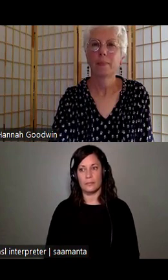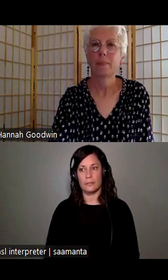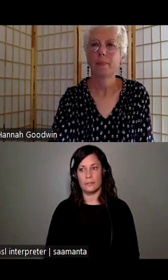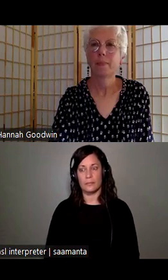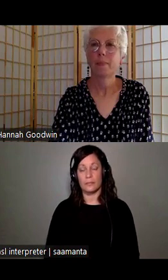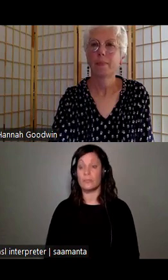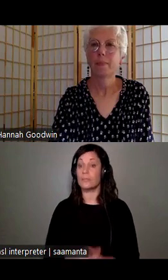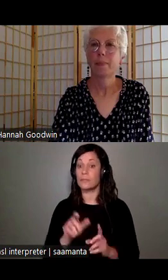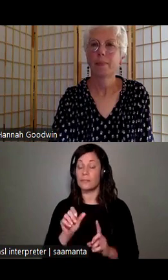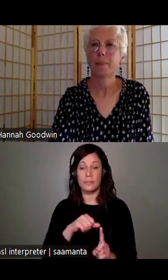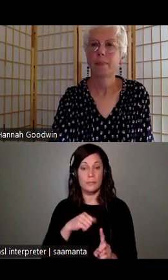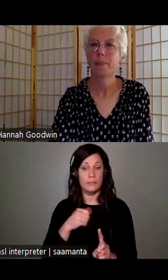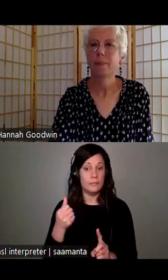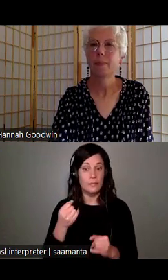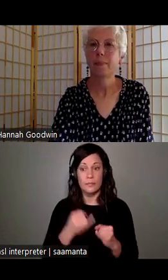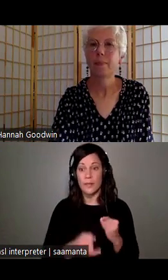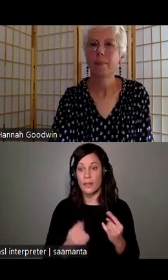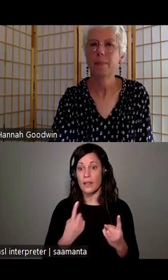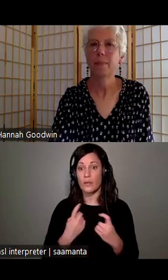Are there any last questions?